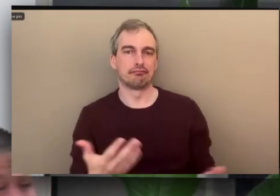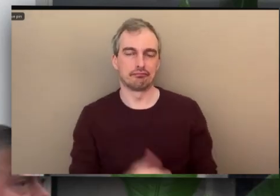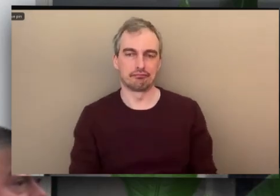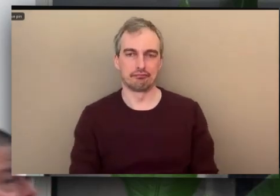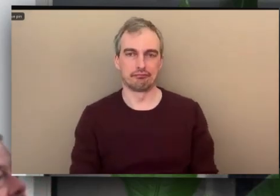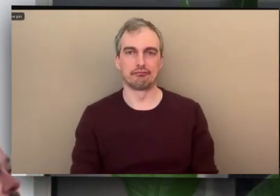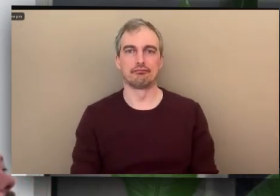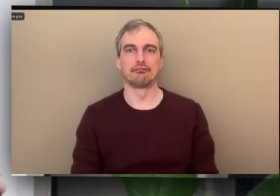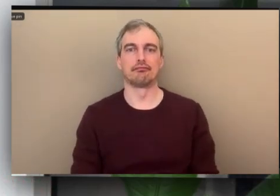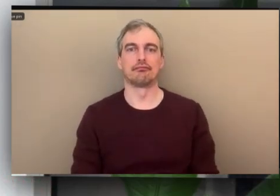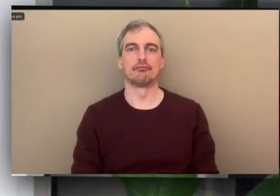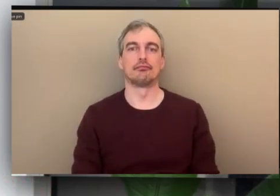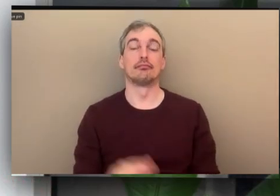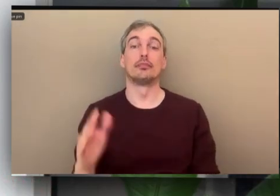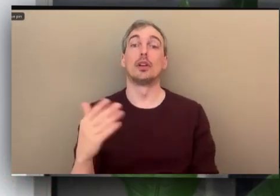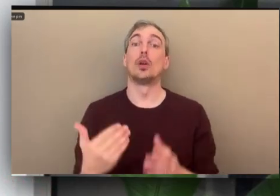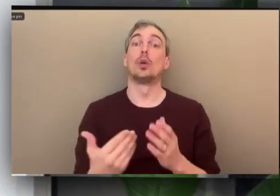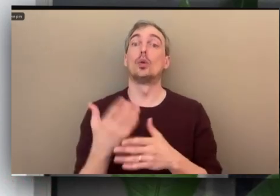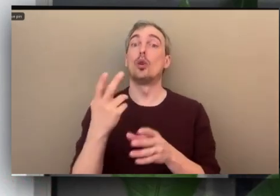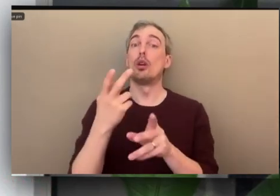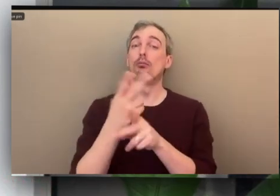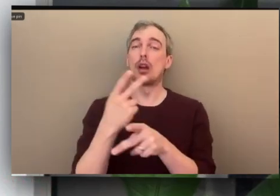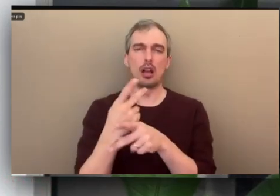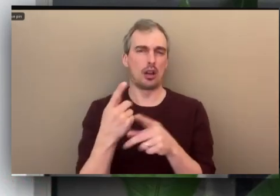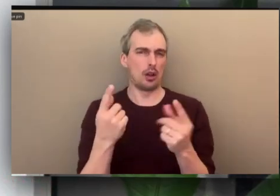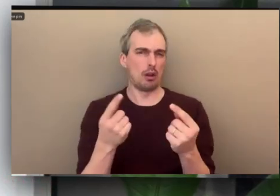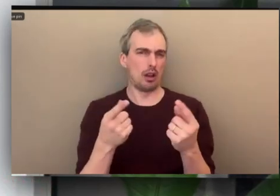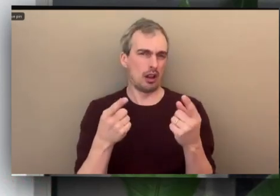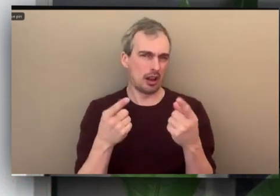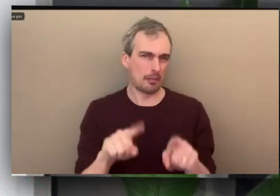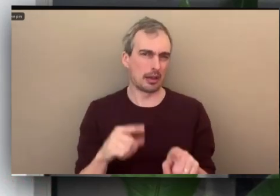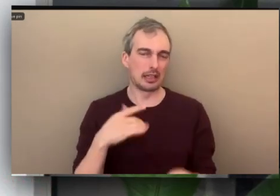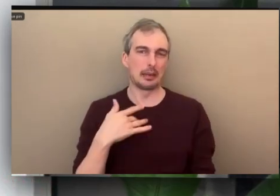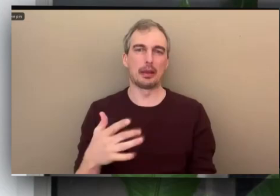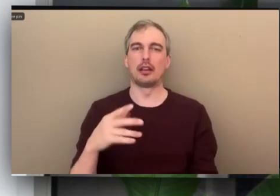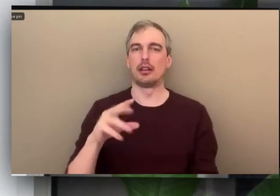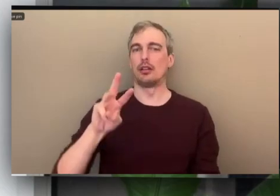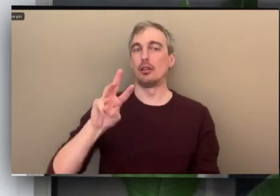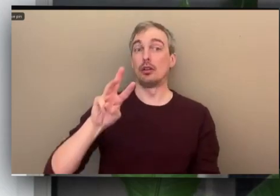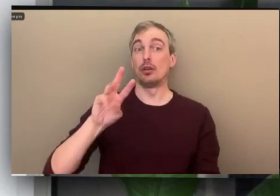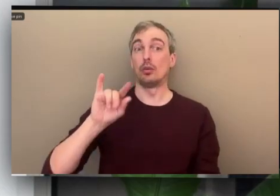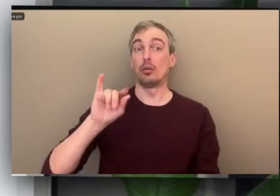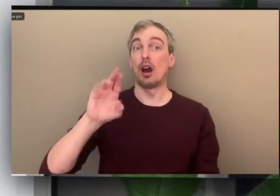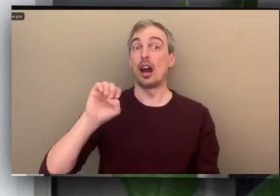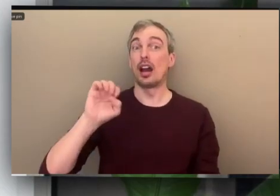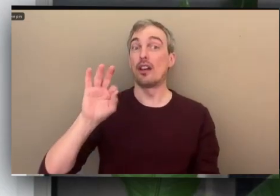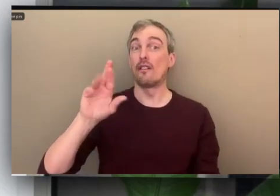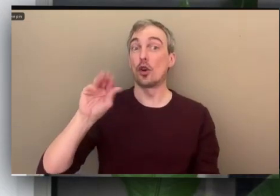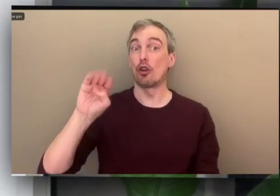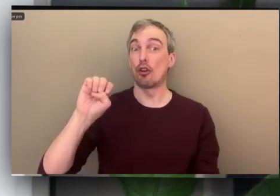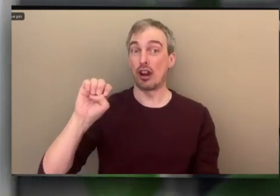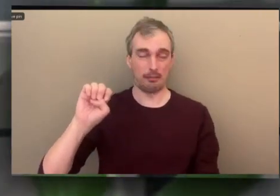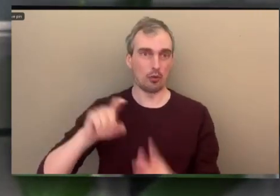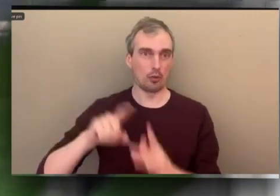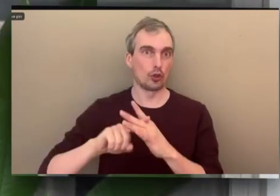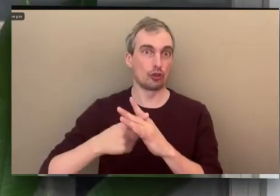Let us get involved with you on that wire frame on day one. As you're creating that wire frame, we can kind of tweak in realtime.